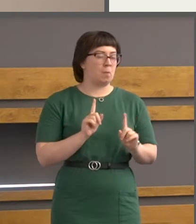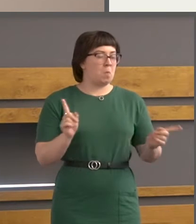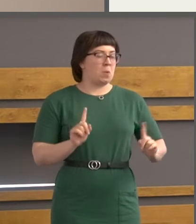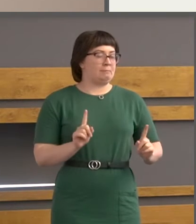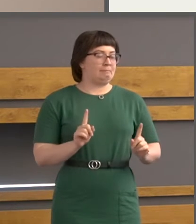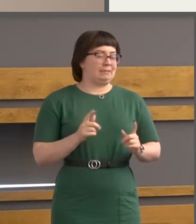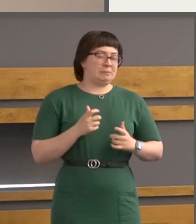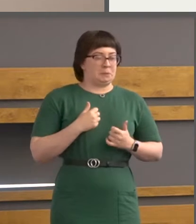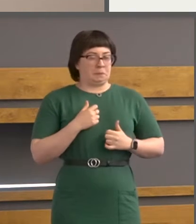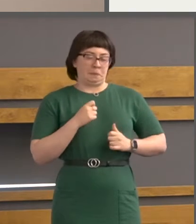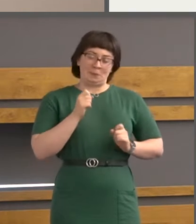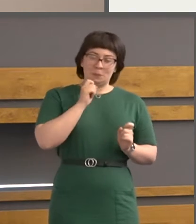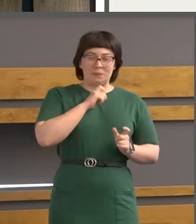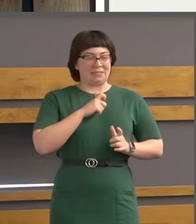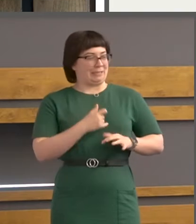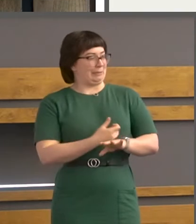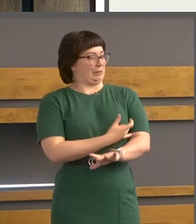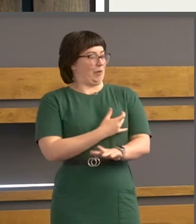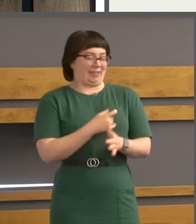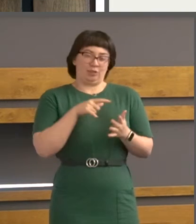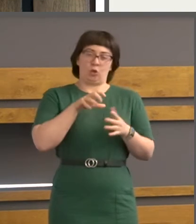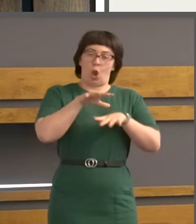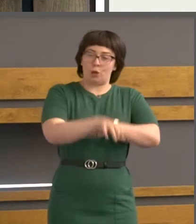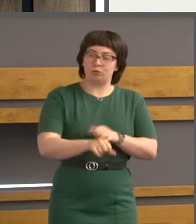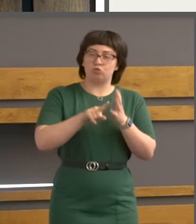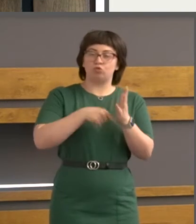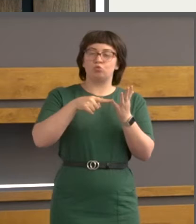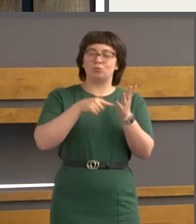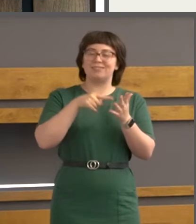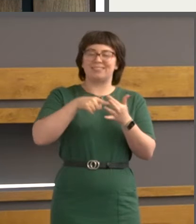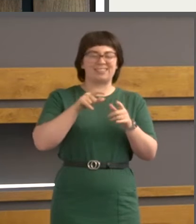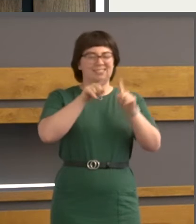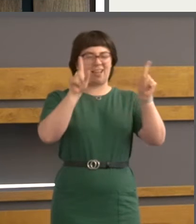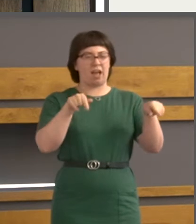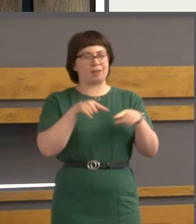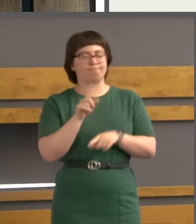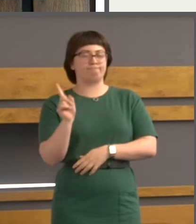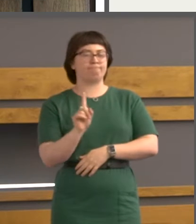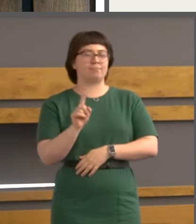about this Colonial Jute Products sign is that I had sort of spent, you know,